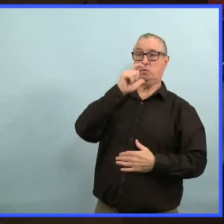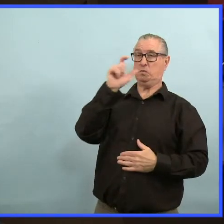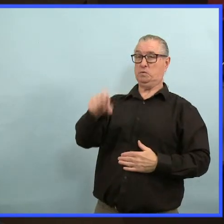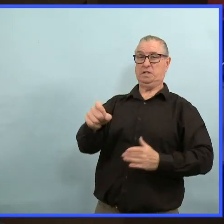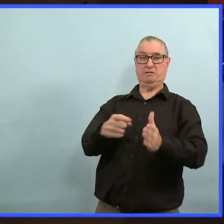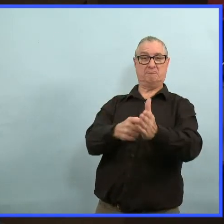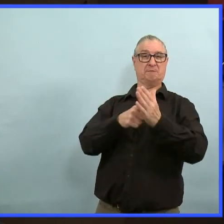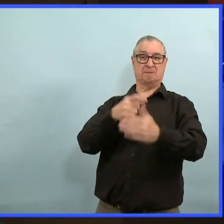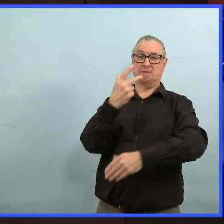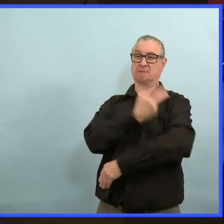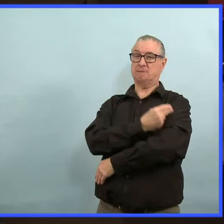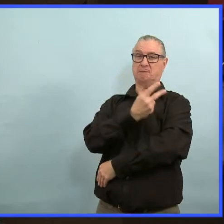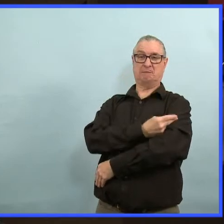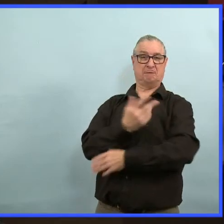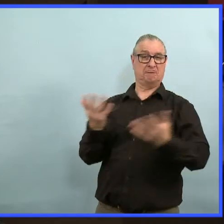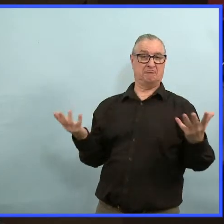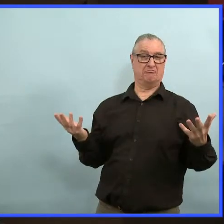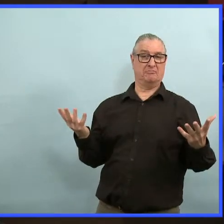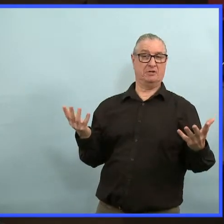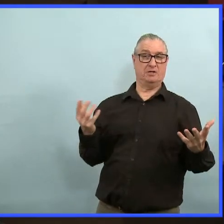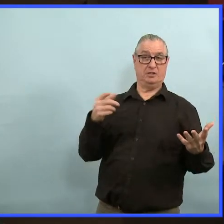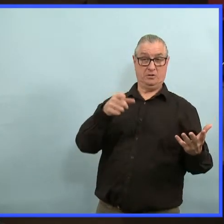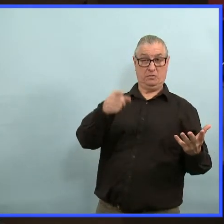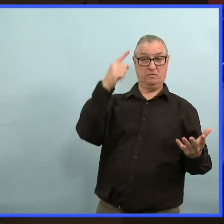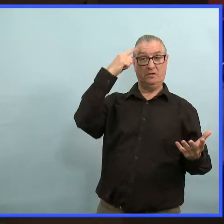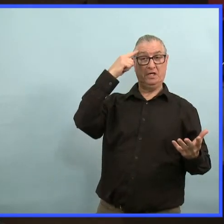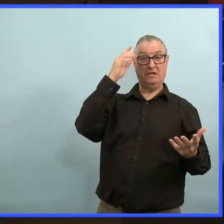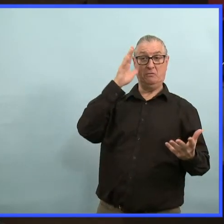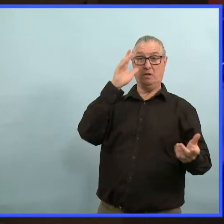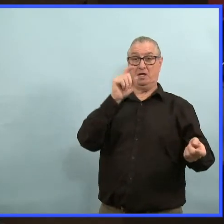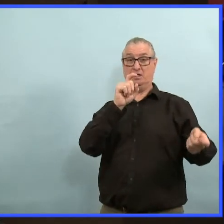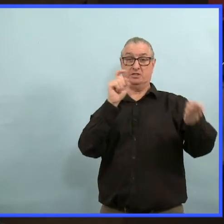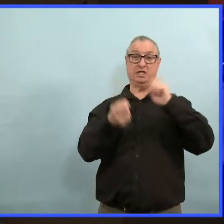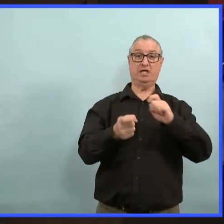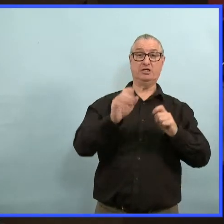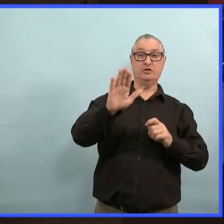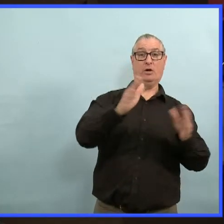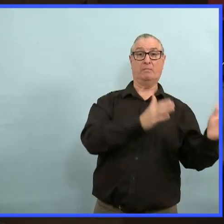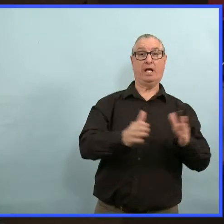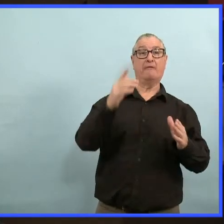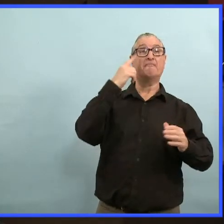any changes to the vaccination campaign in terms of maybe powering down super sites or that sort